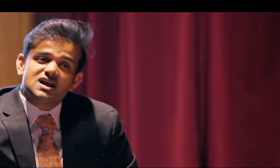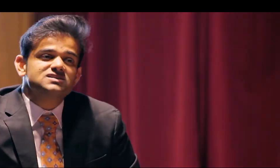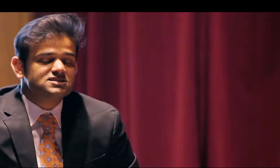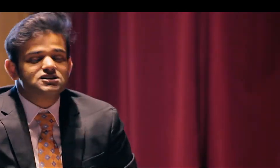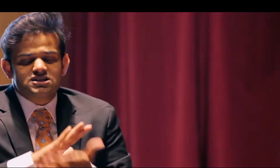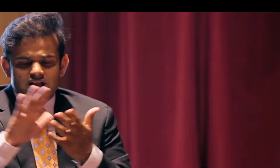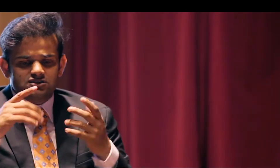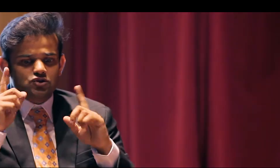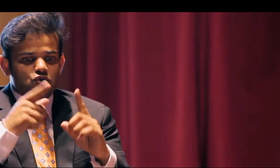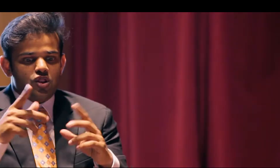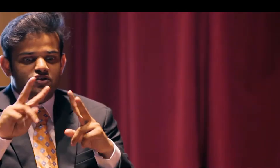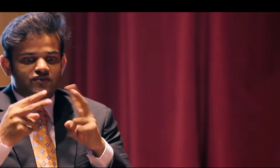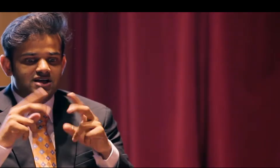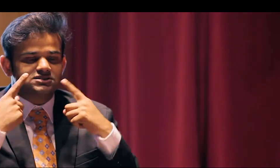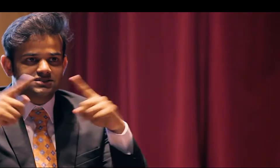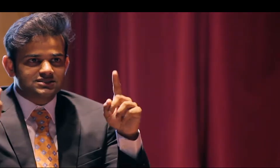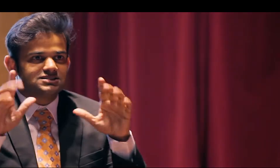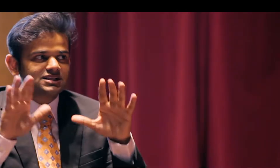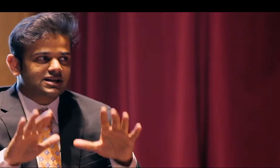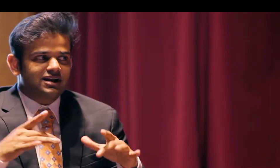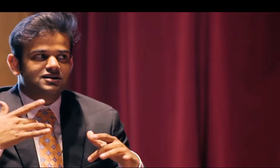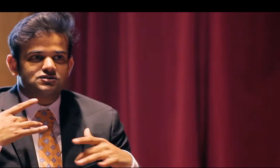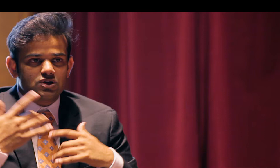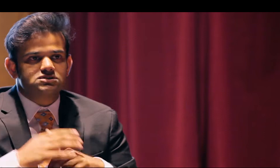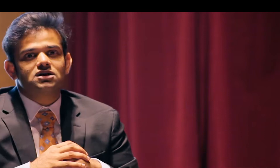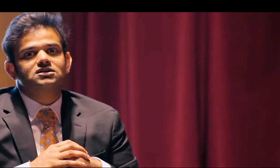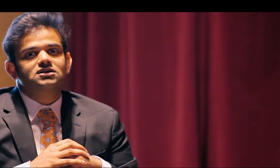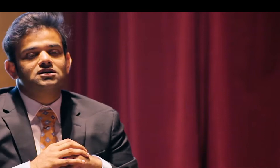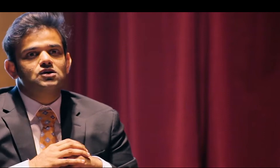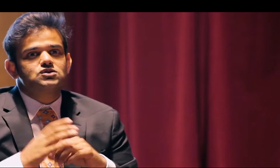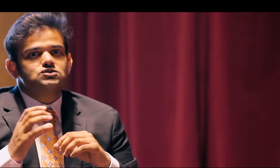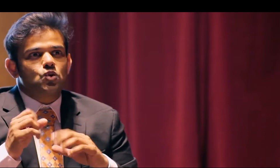Nice. [Vai] Nice. So, the goal, the value system you have, (exhale)